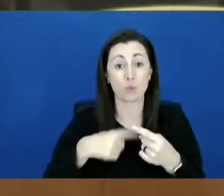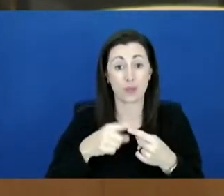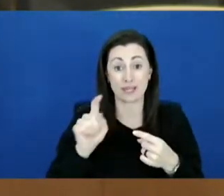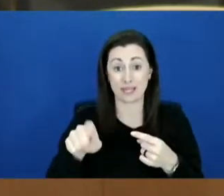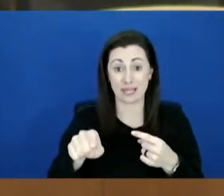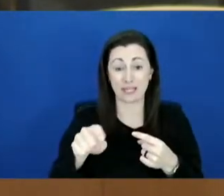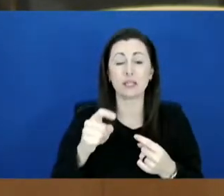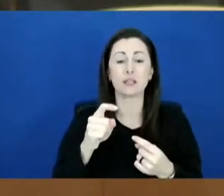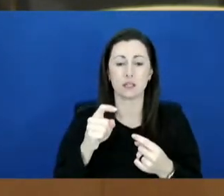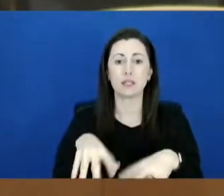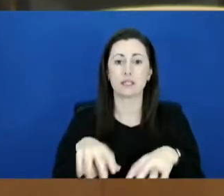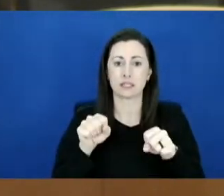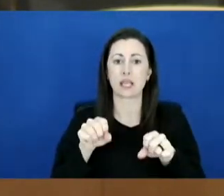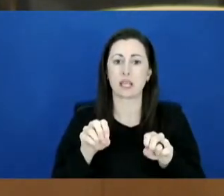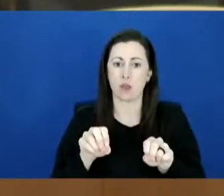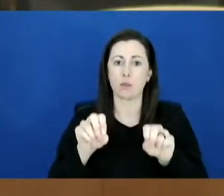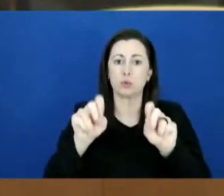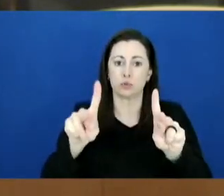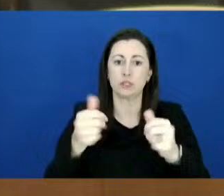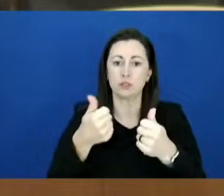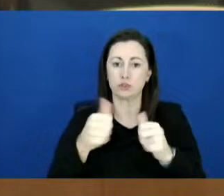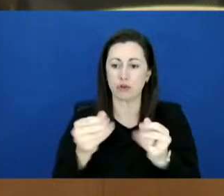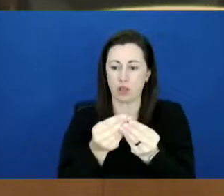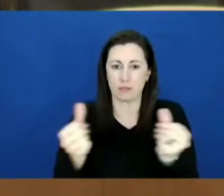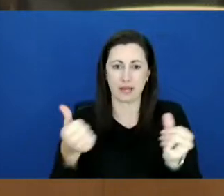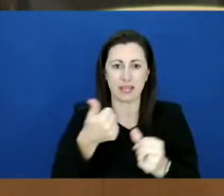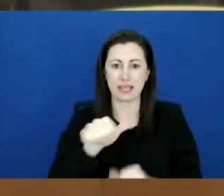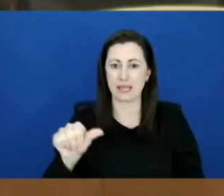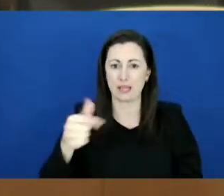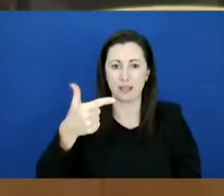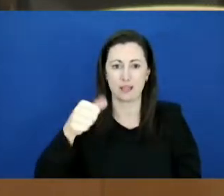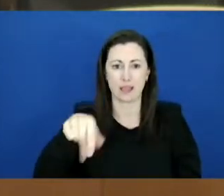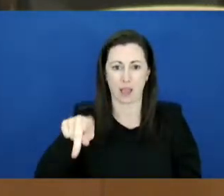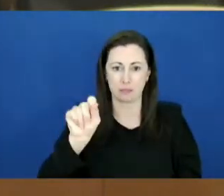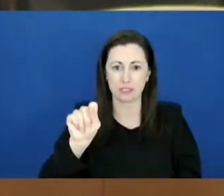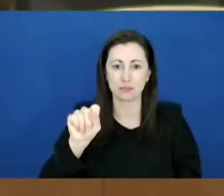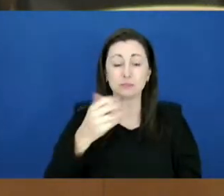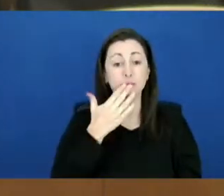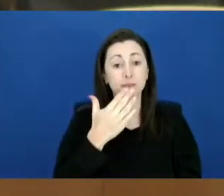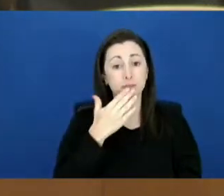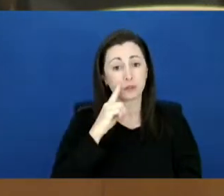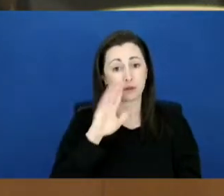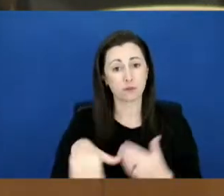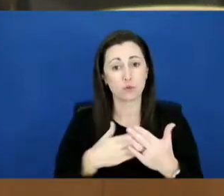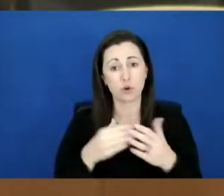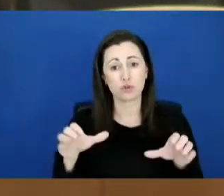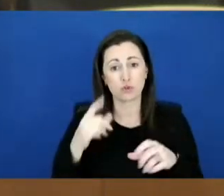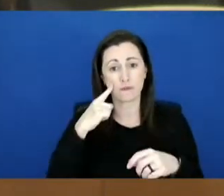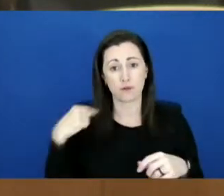AND WHEN NEEDED, TAKING EVERY